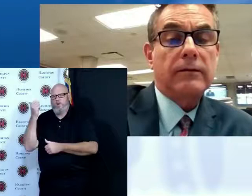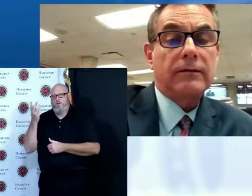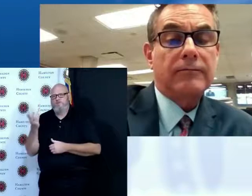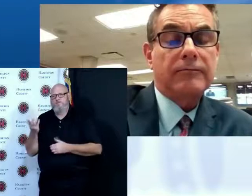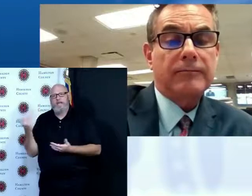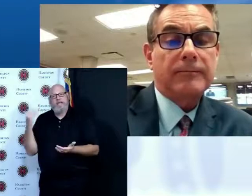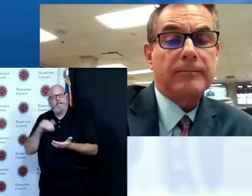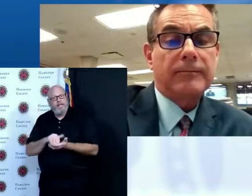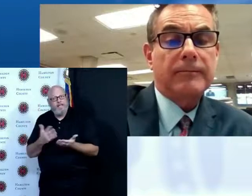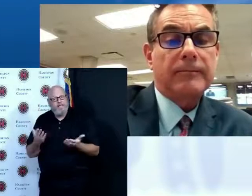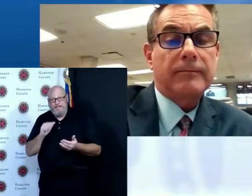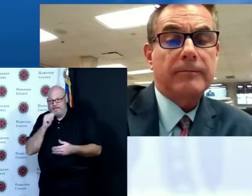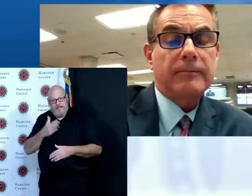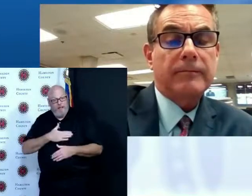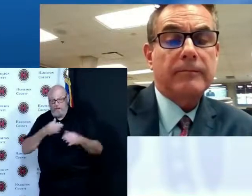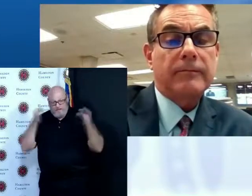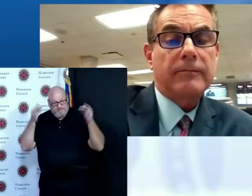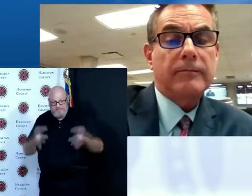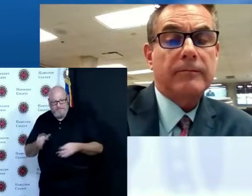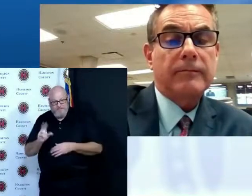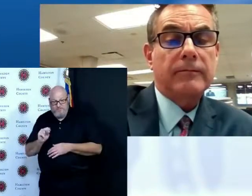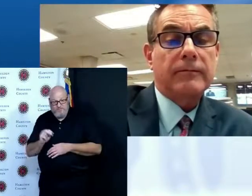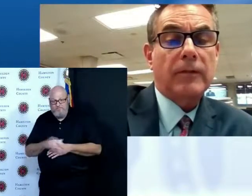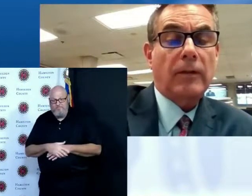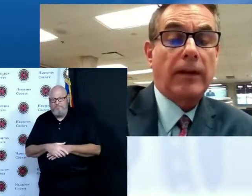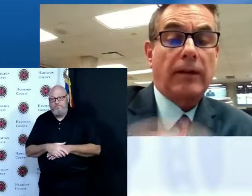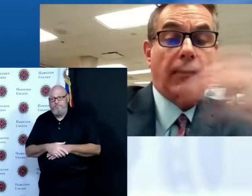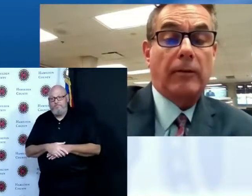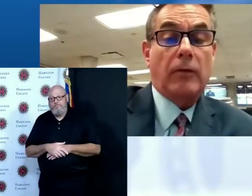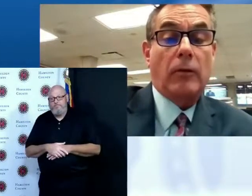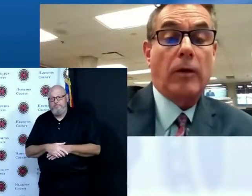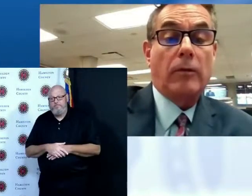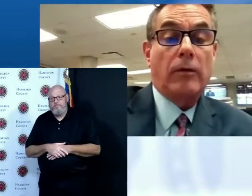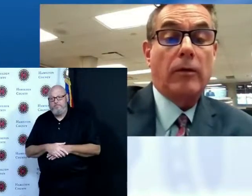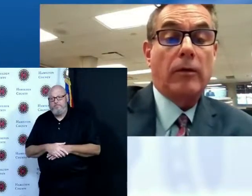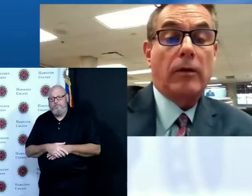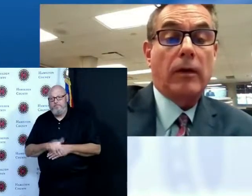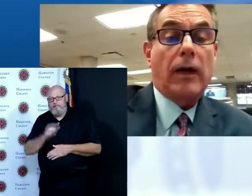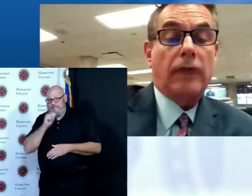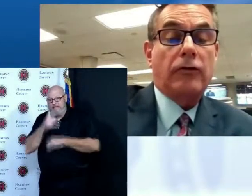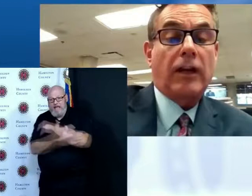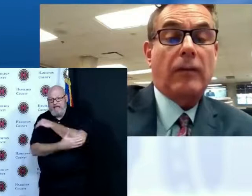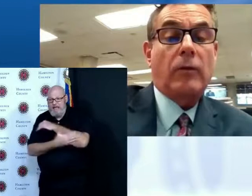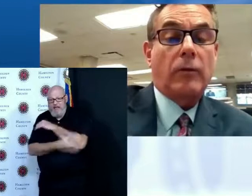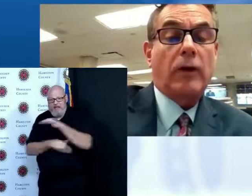that's being made at the county level I mean the questions for the Governor I understand but what